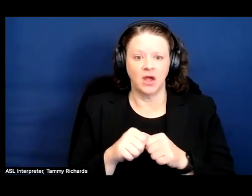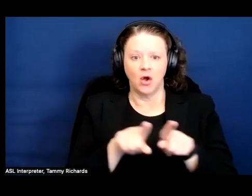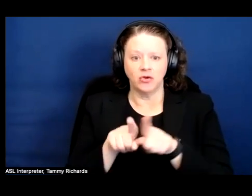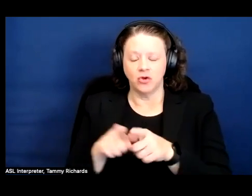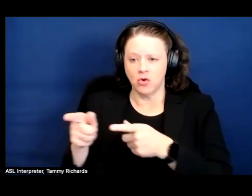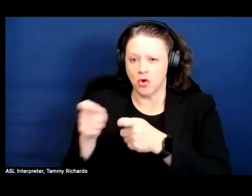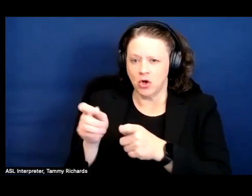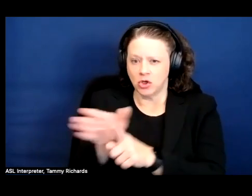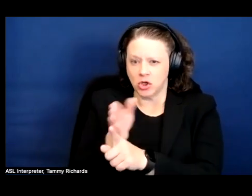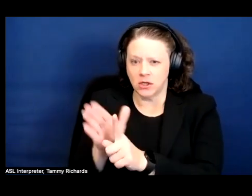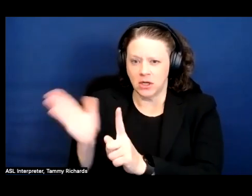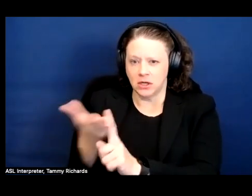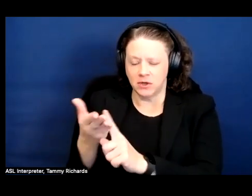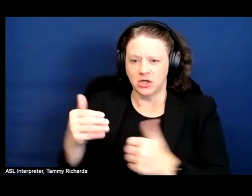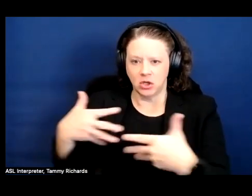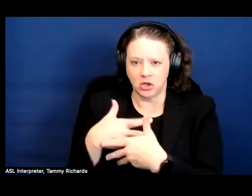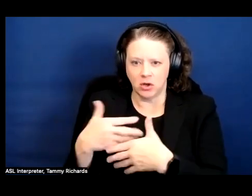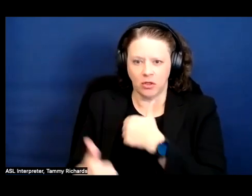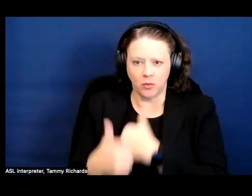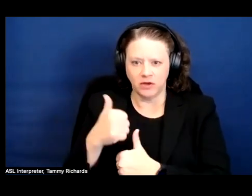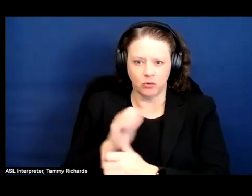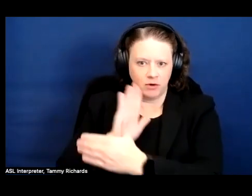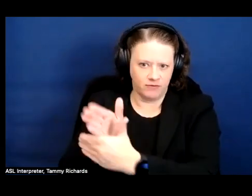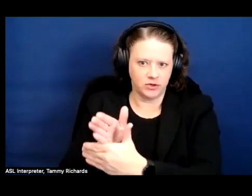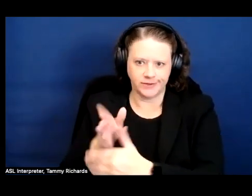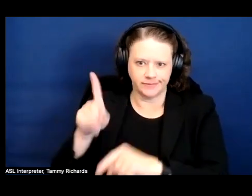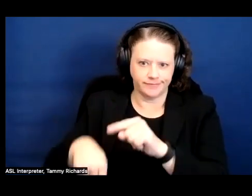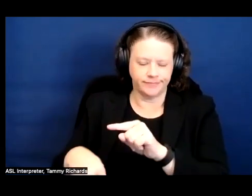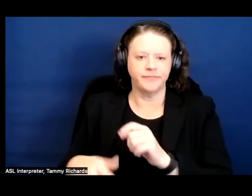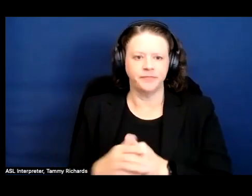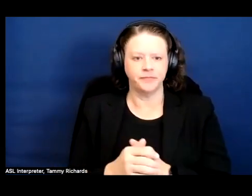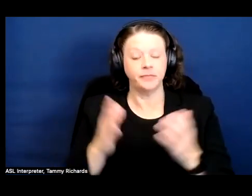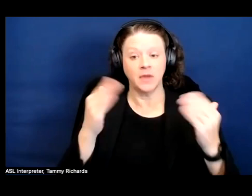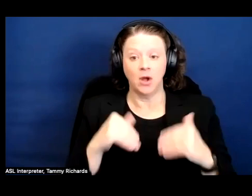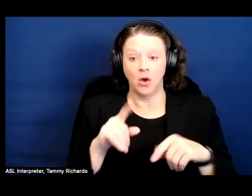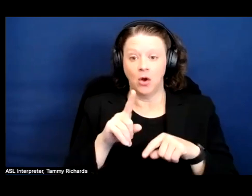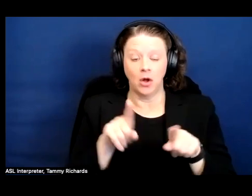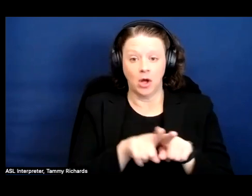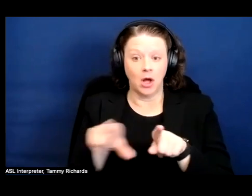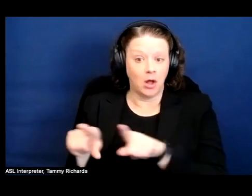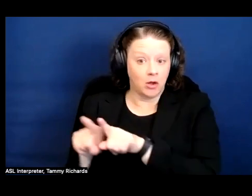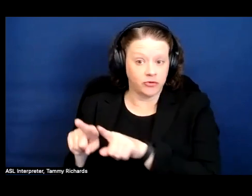volunteers, IHSS workers, what have you. They don't have to necessarily provide the care themselves.